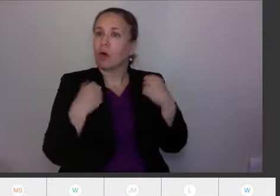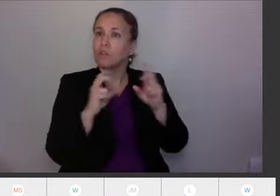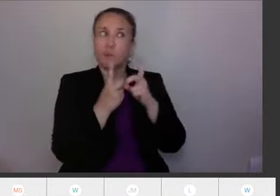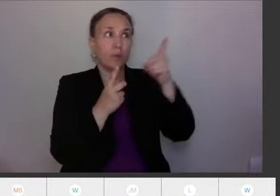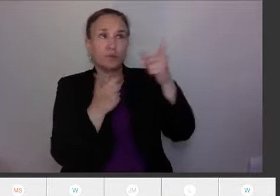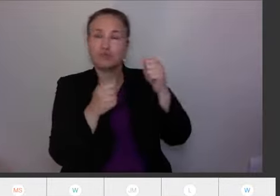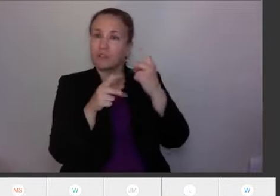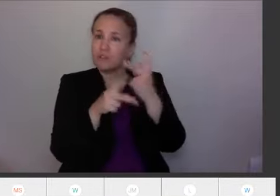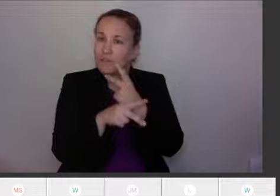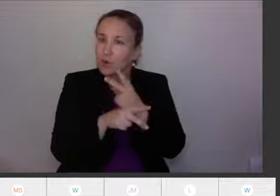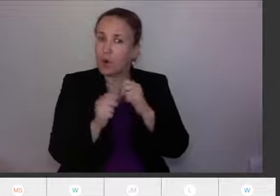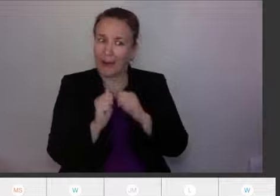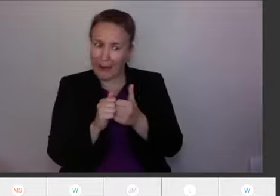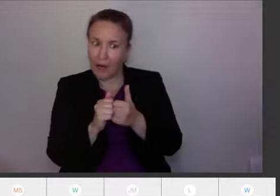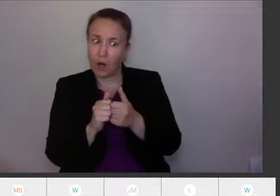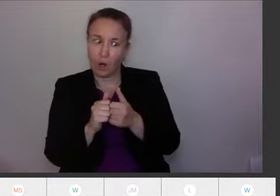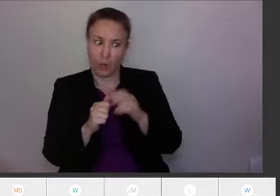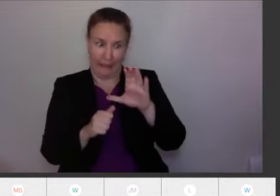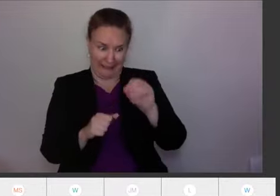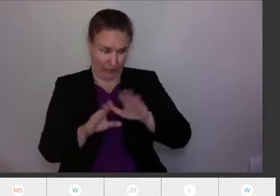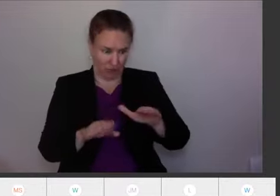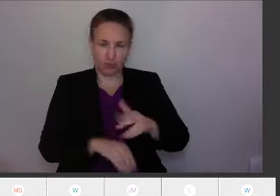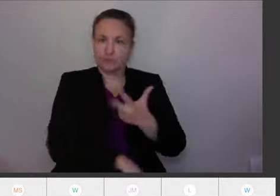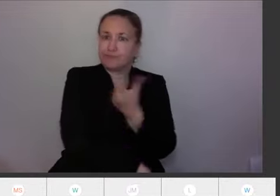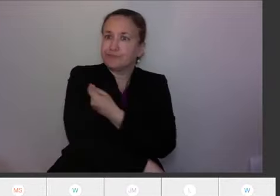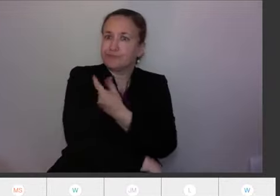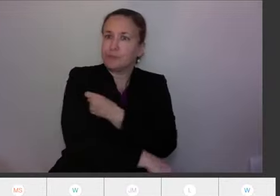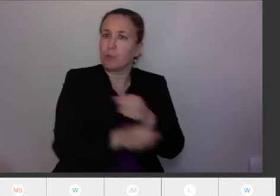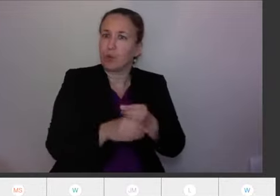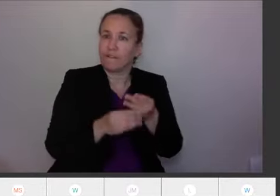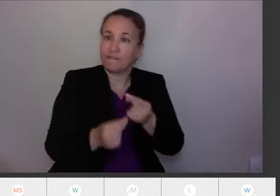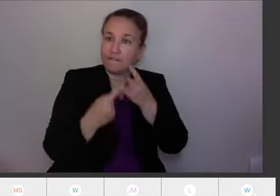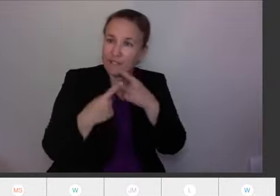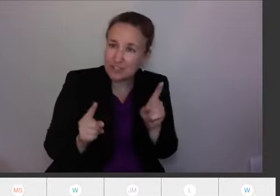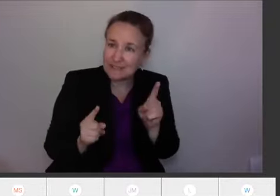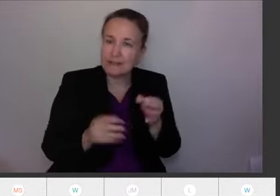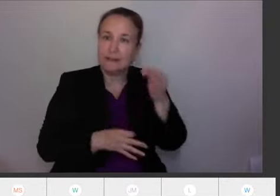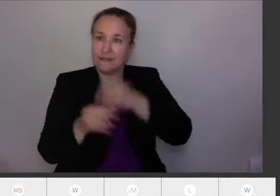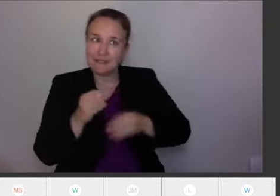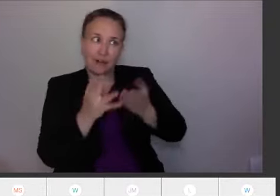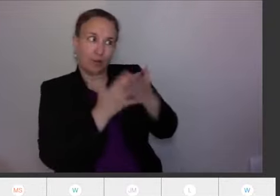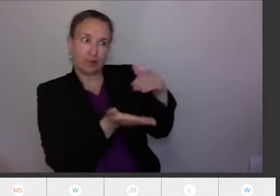children in the county immunized in a more efficient way than trying to schedule it through doctor's offices